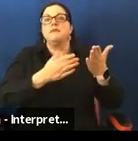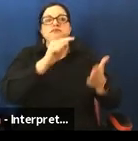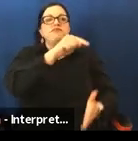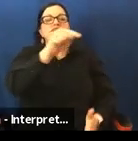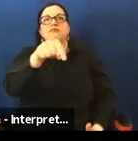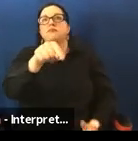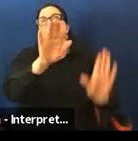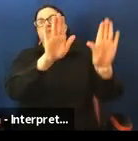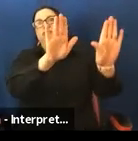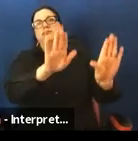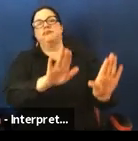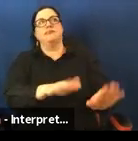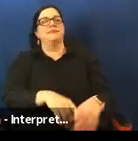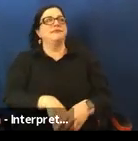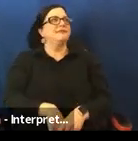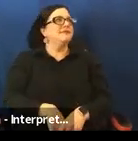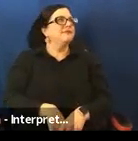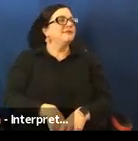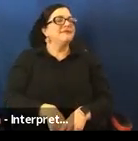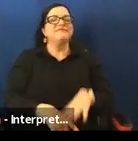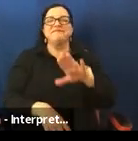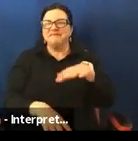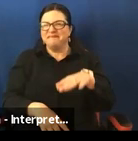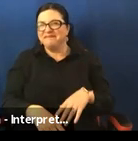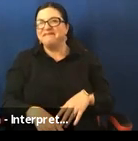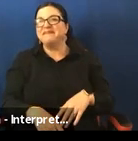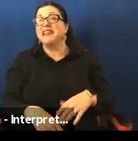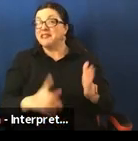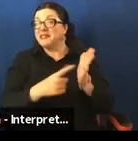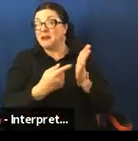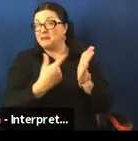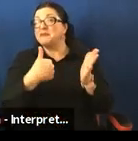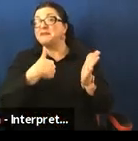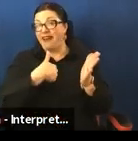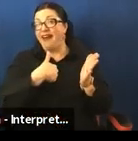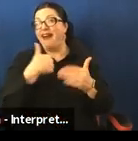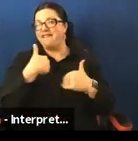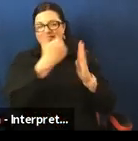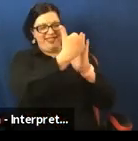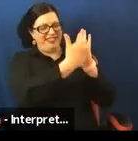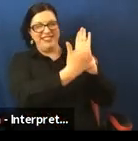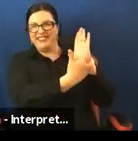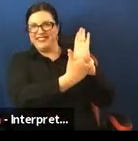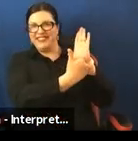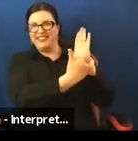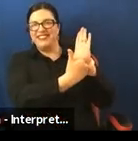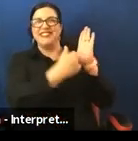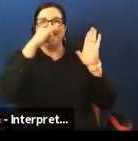Jason Williams: I used to when I do training. Sometimes I would have a list of successful foster youth because there. There's definitely some super